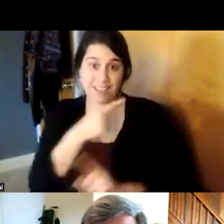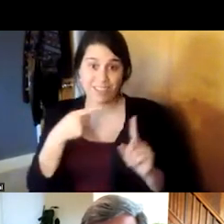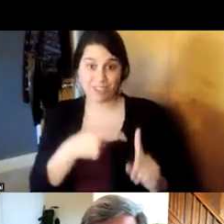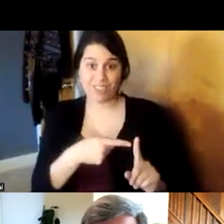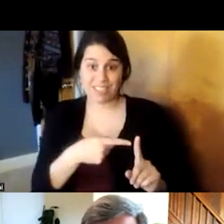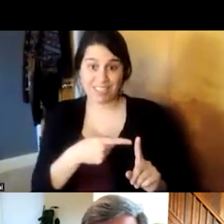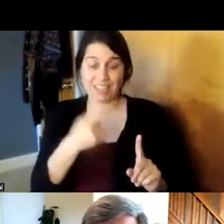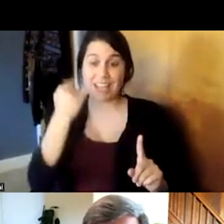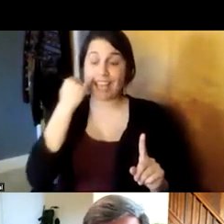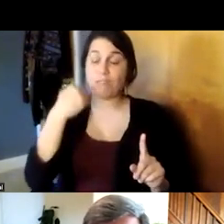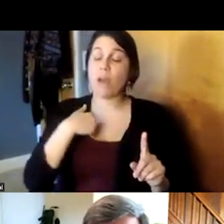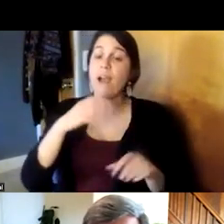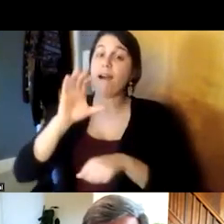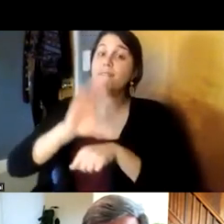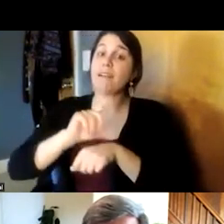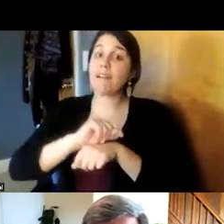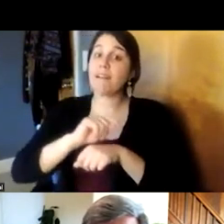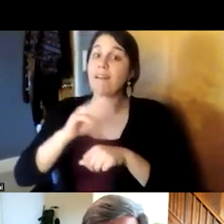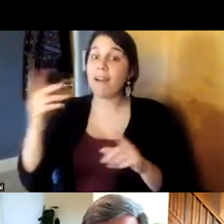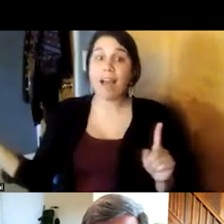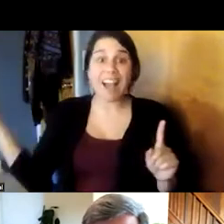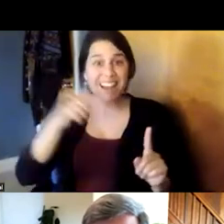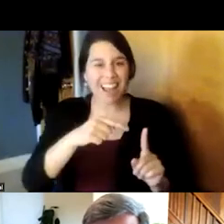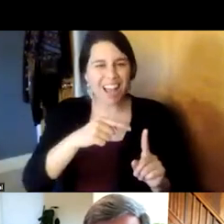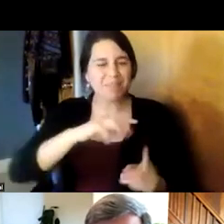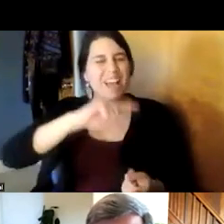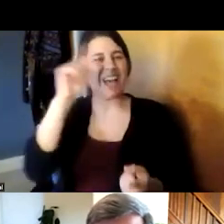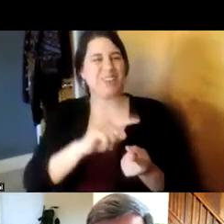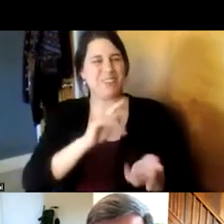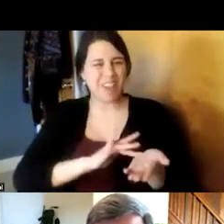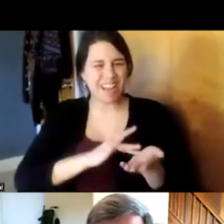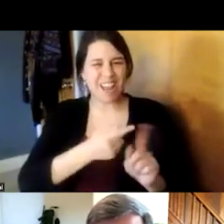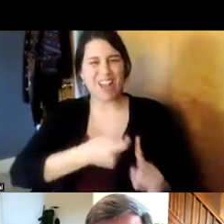comes in takes them off their medication or reduces their medication that can be frightening